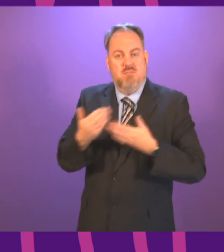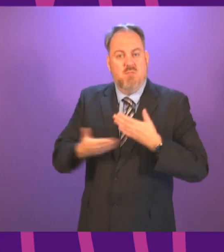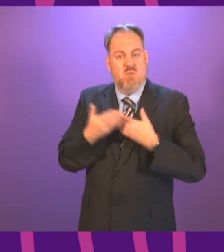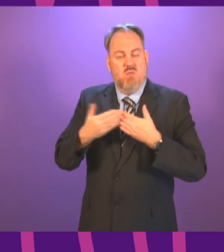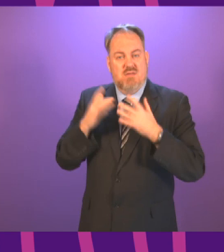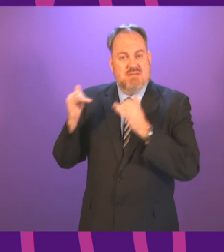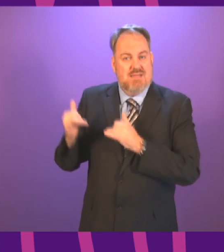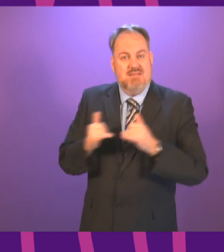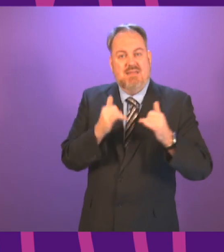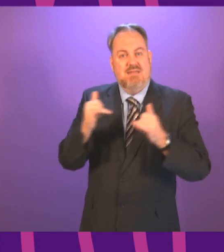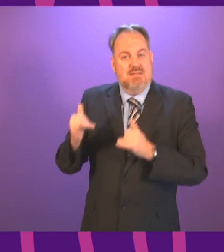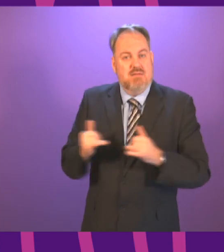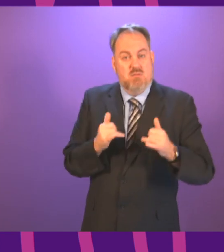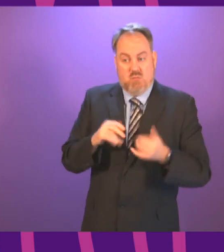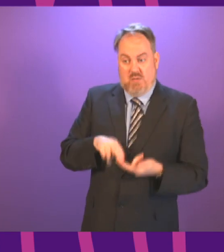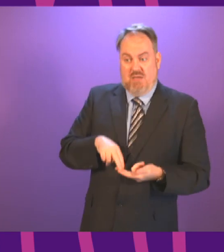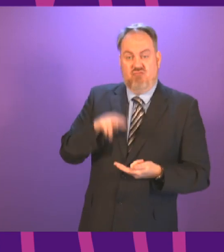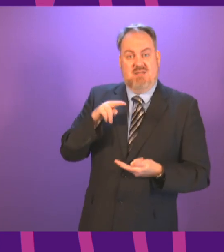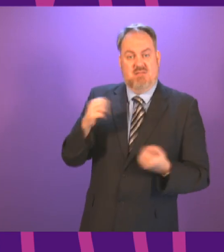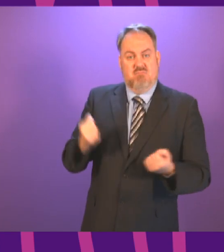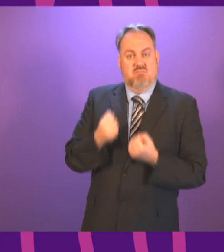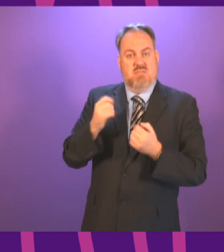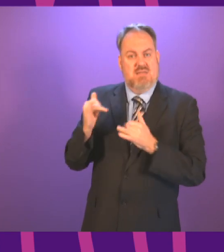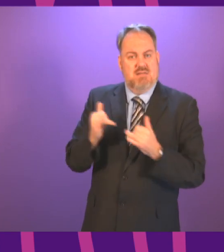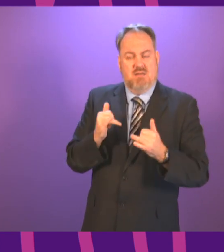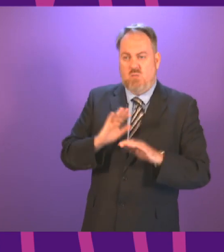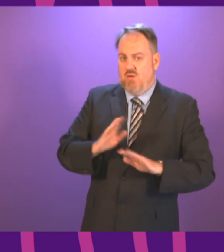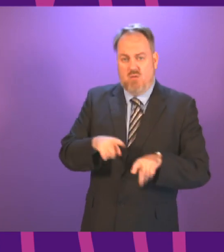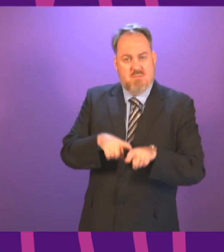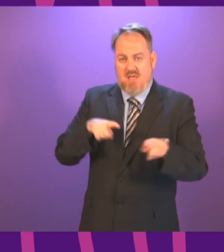which would allow us to do more than we can at the moment. We are not behind the curve